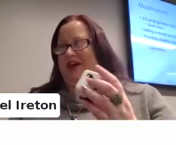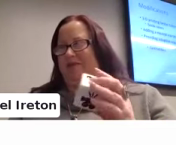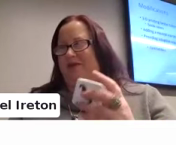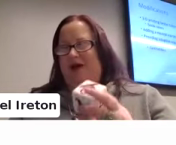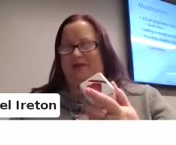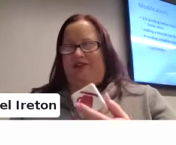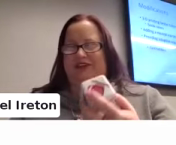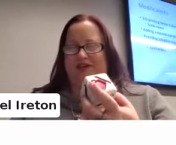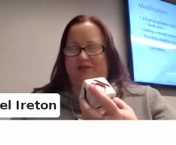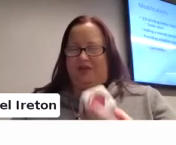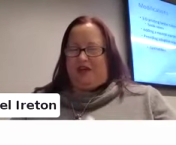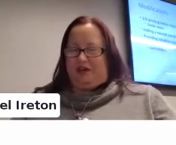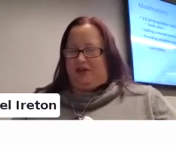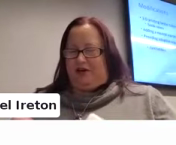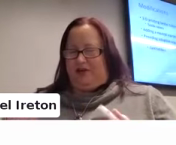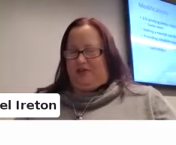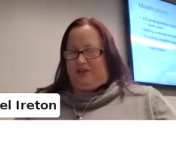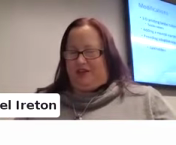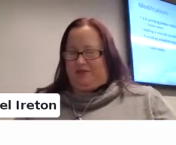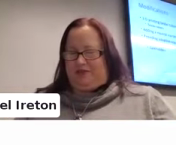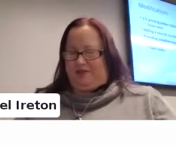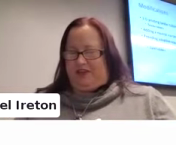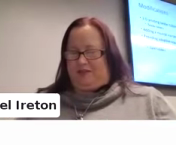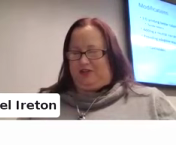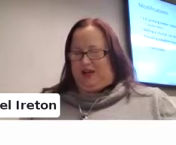Absolutely. Yes. And I will all try to do that.